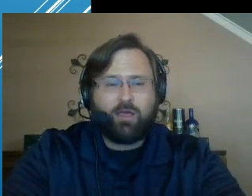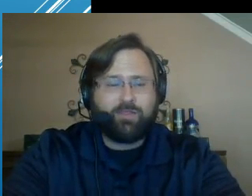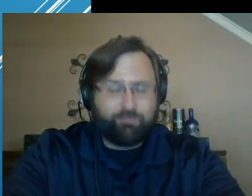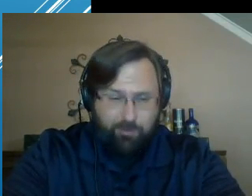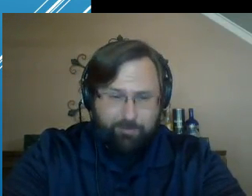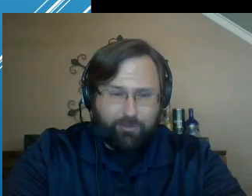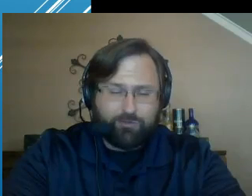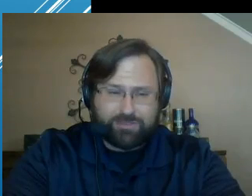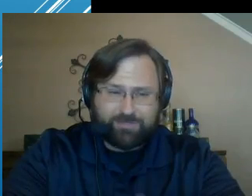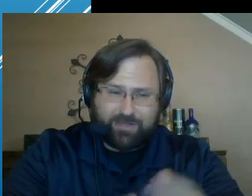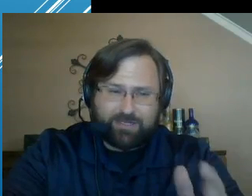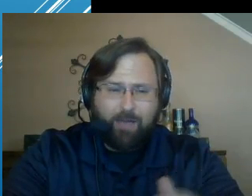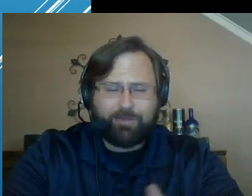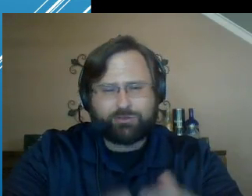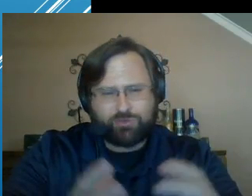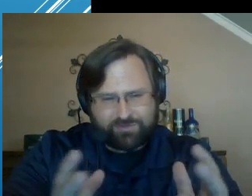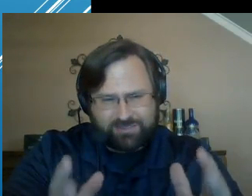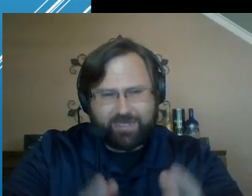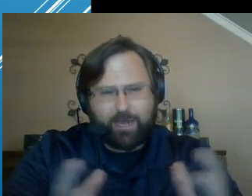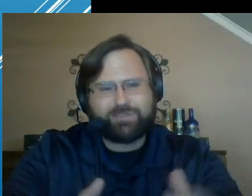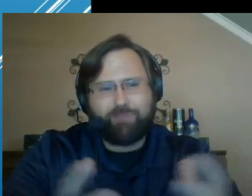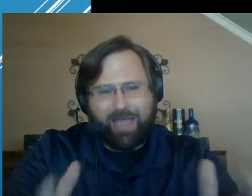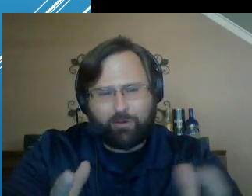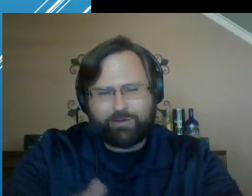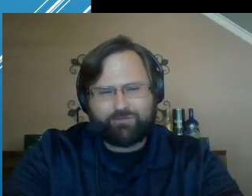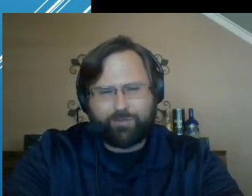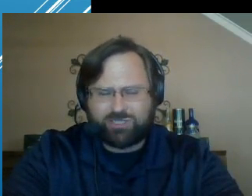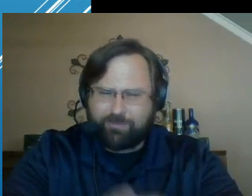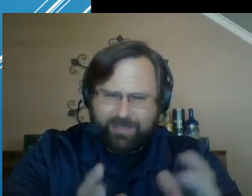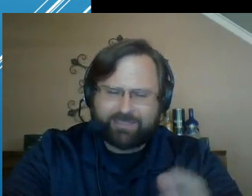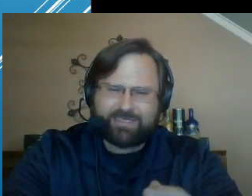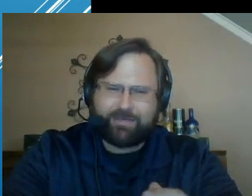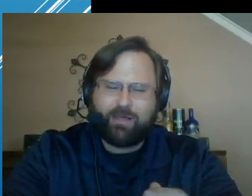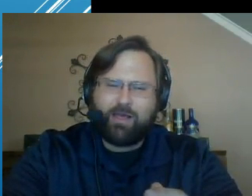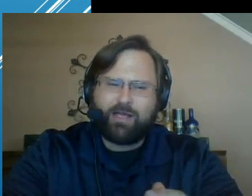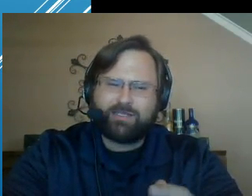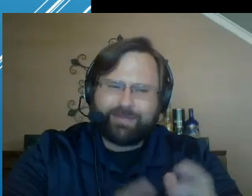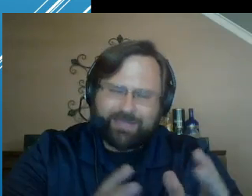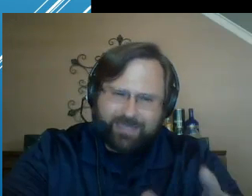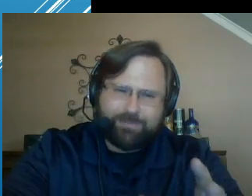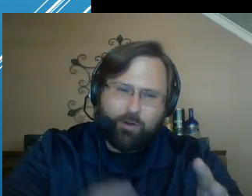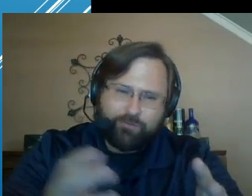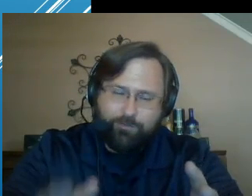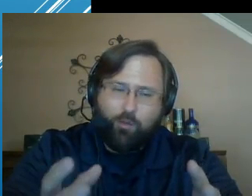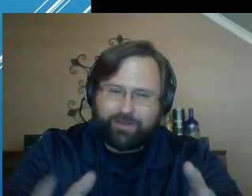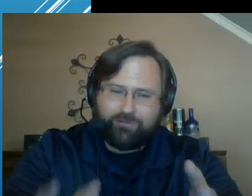remember if you put something in the topic you're sort of setting it up as background information making it seem a little bit less a part of the point of